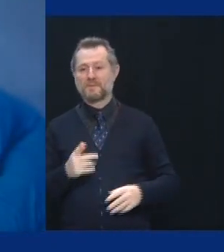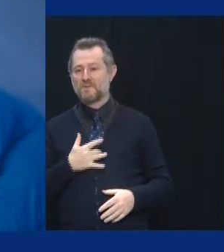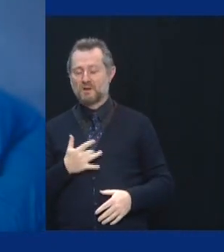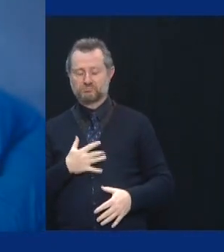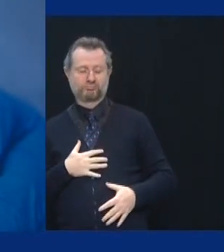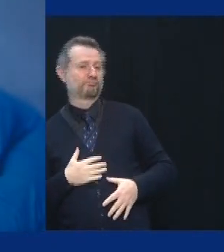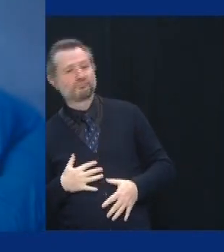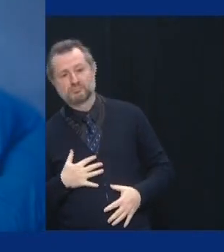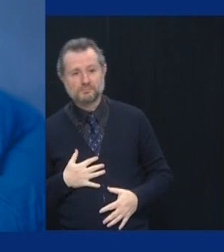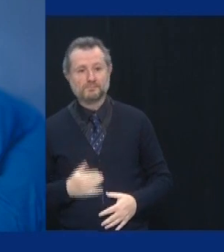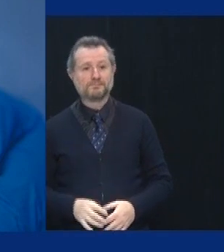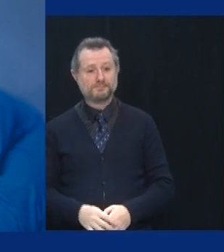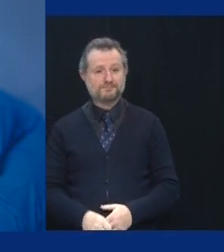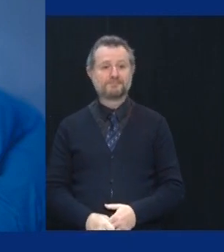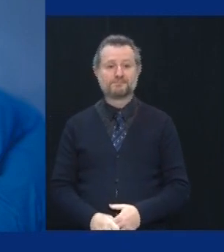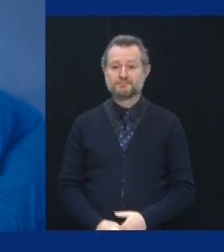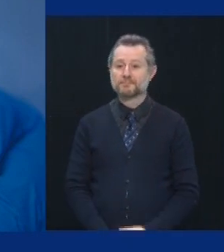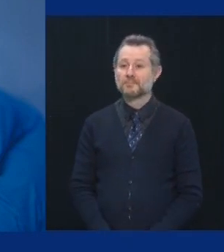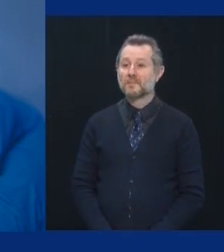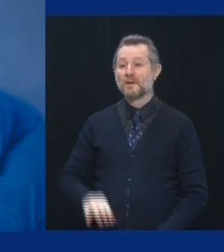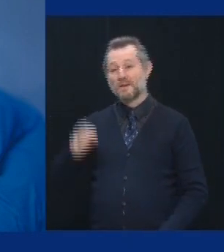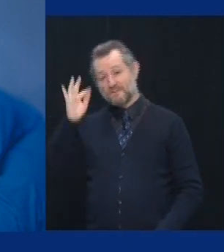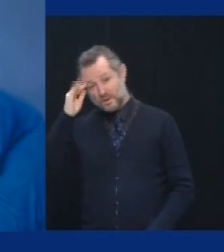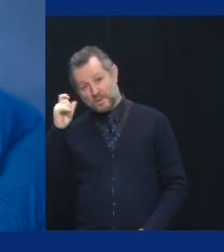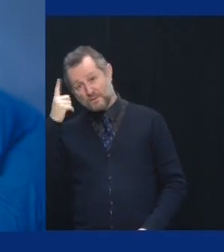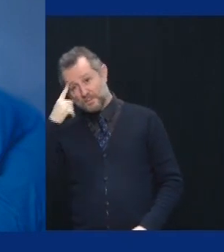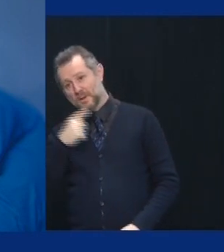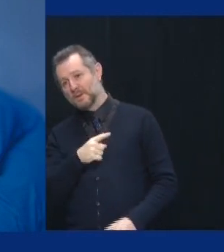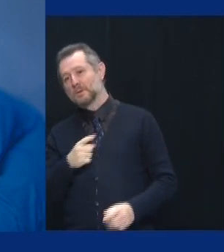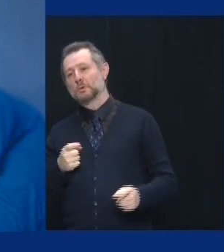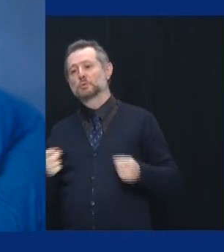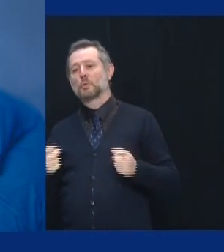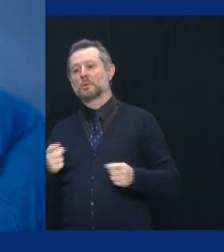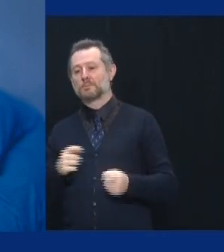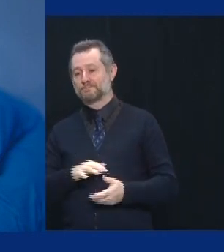VERY IMPORTANT NOW. AND THEY CREATED PUBLIC CHAOS BY